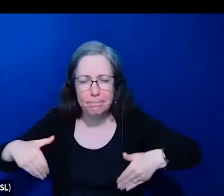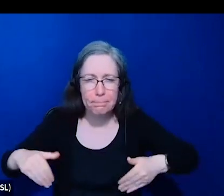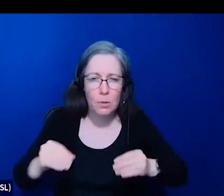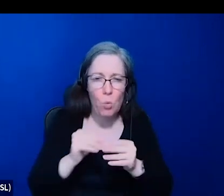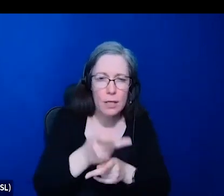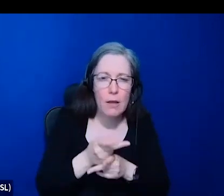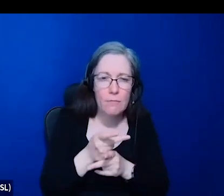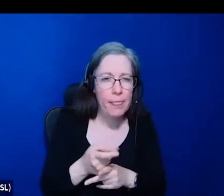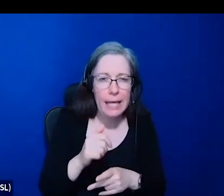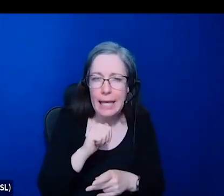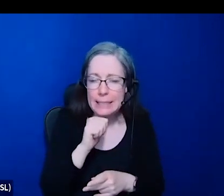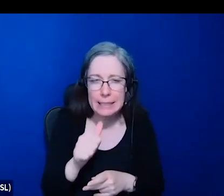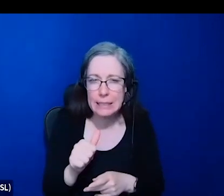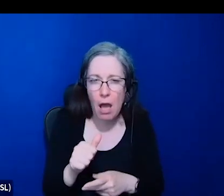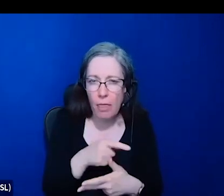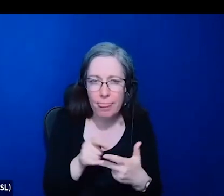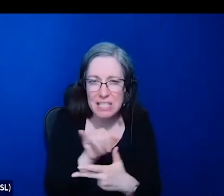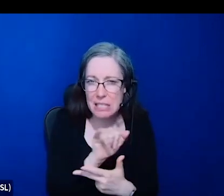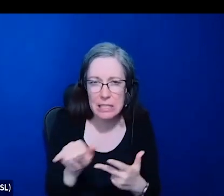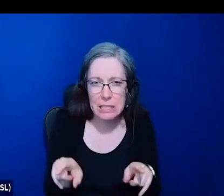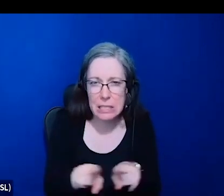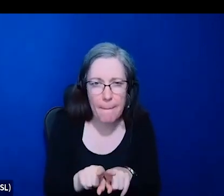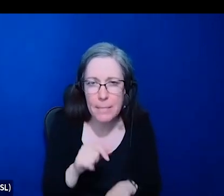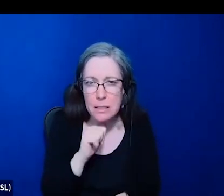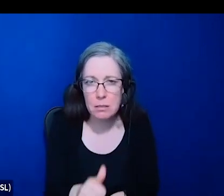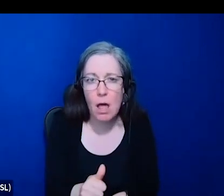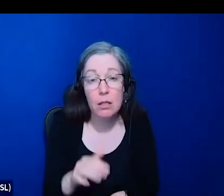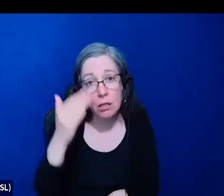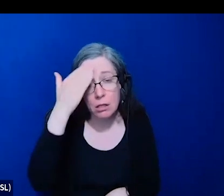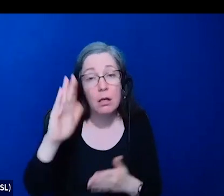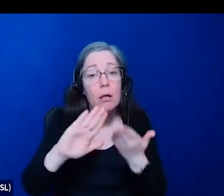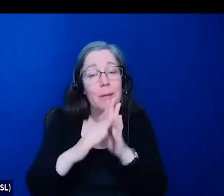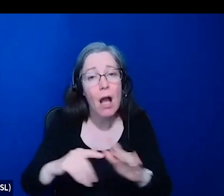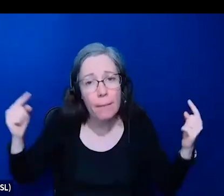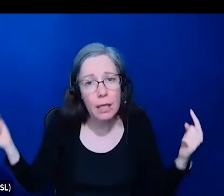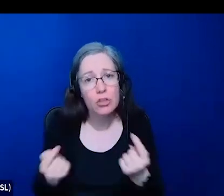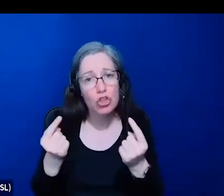You can't treat those as the same thing because as you know, when you become injured or when you get sick,